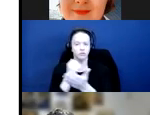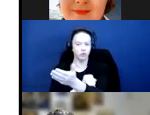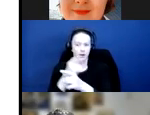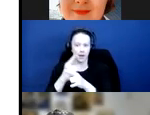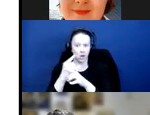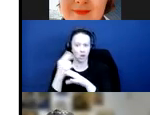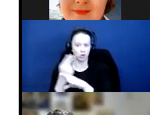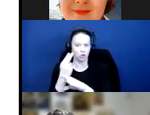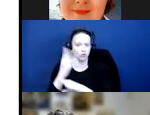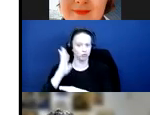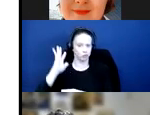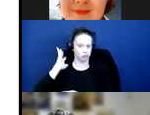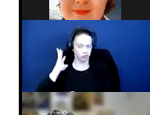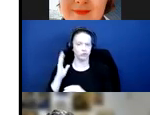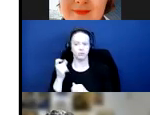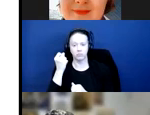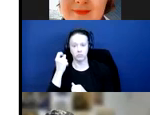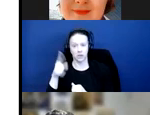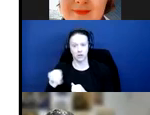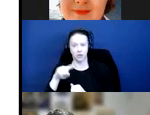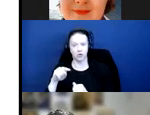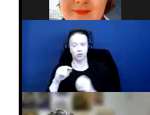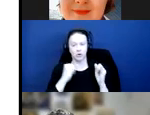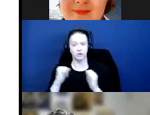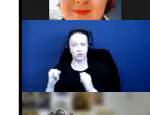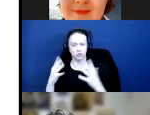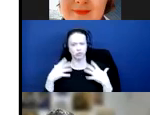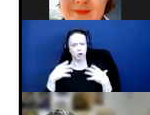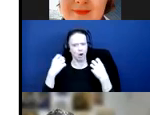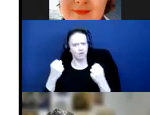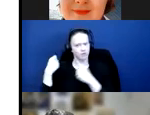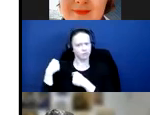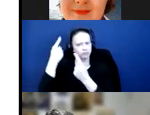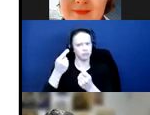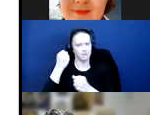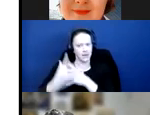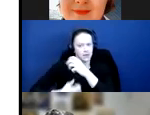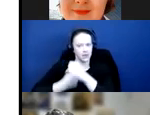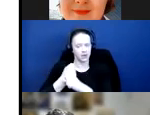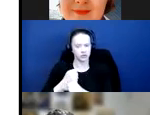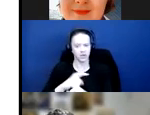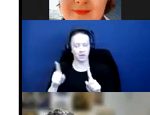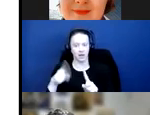and these were individuals in recovery for many years. But they were very concerned